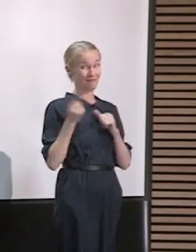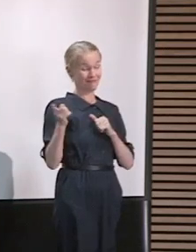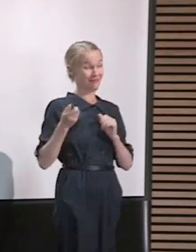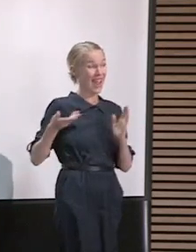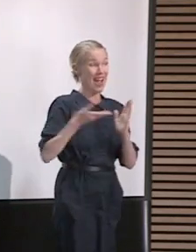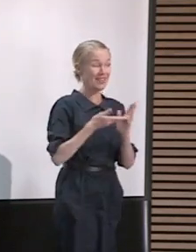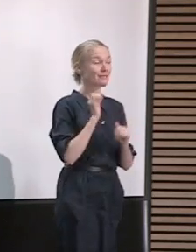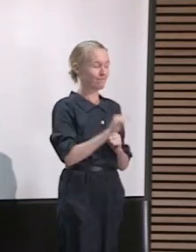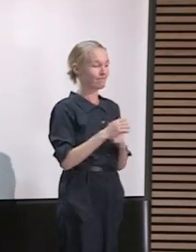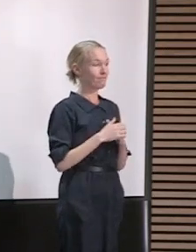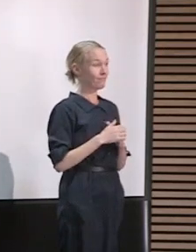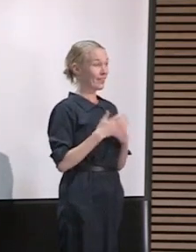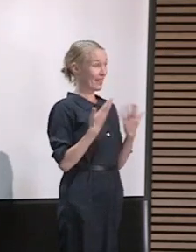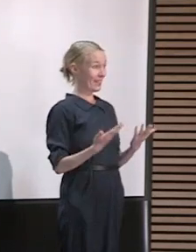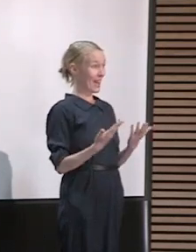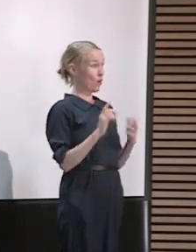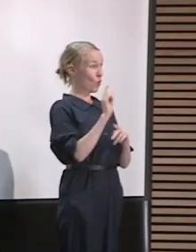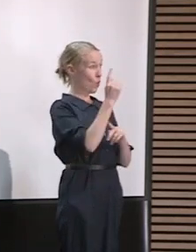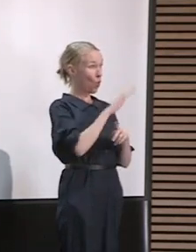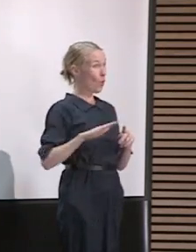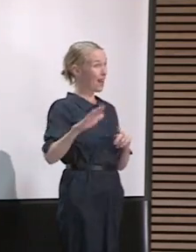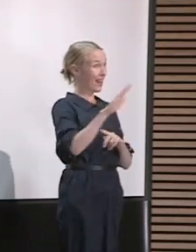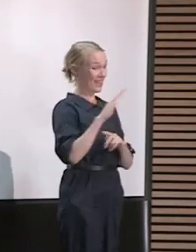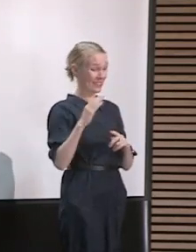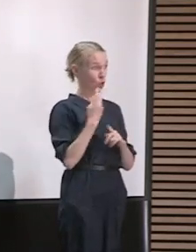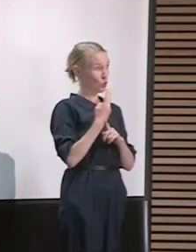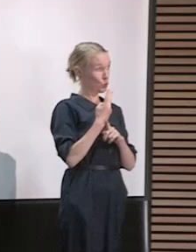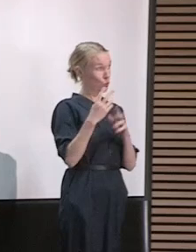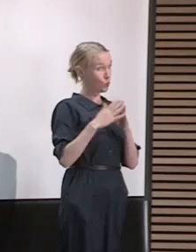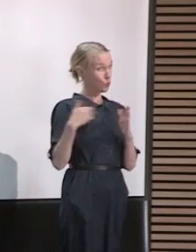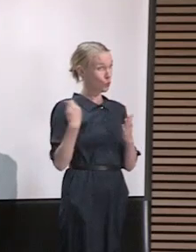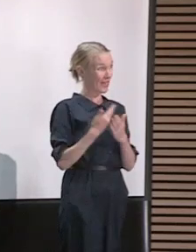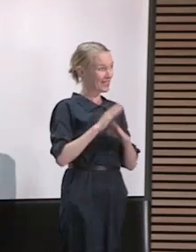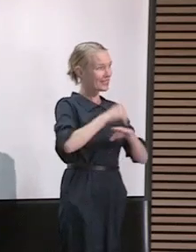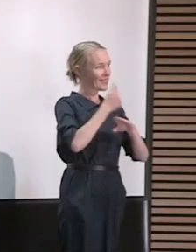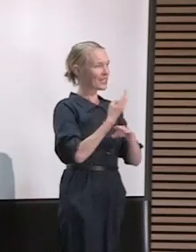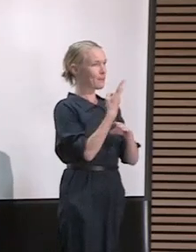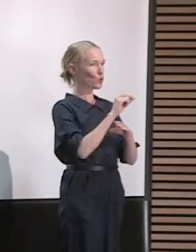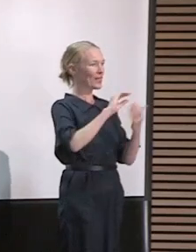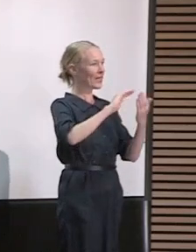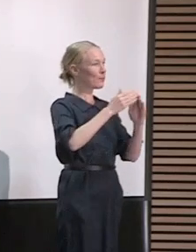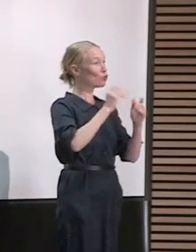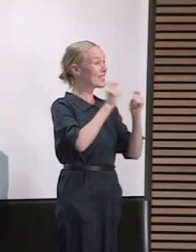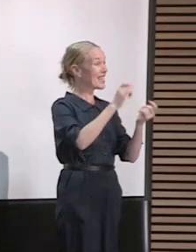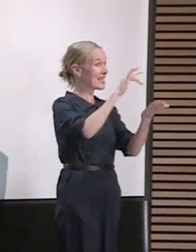are in addition to the, I think, 20 community testing